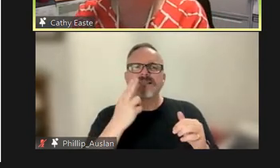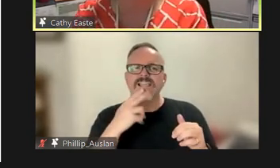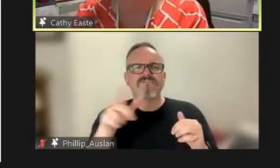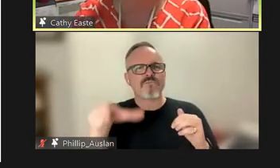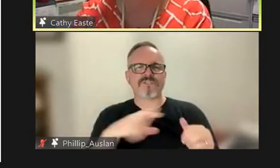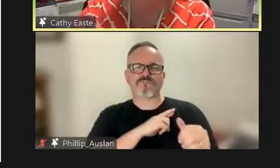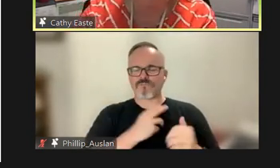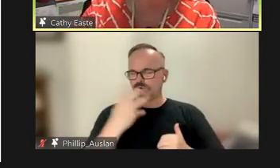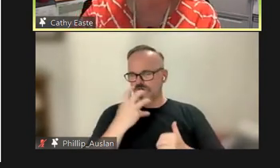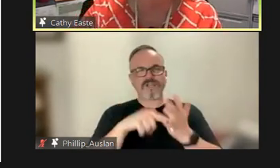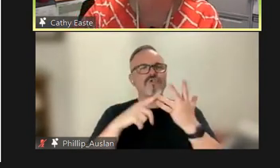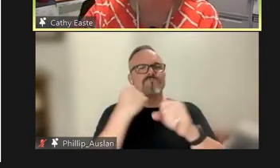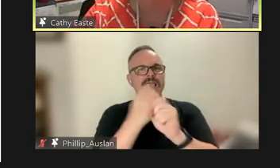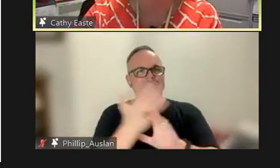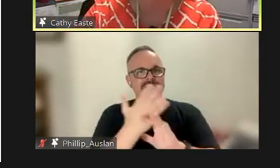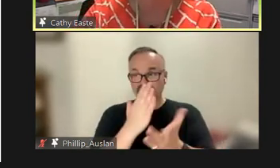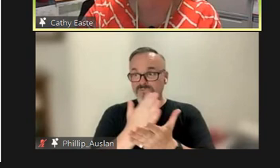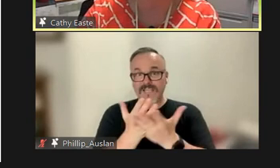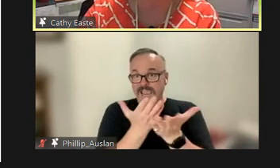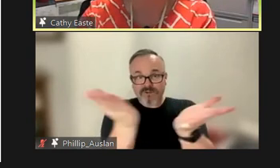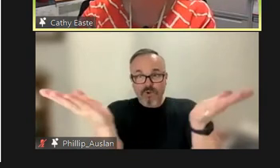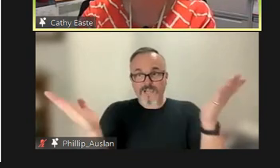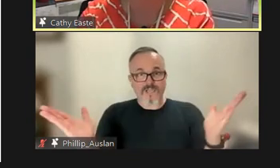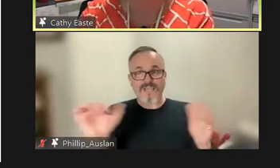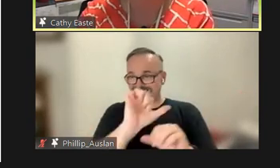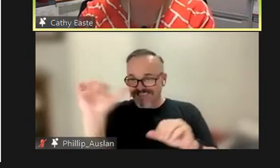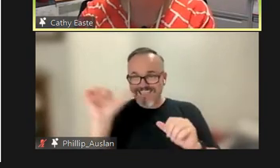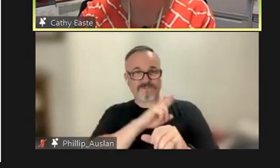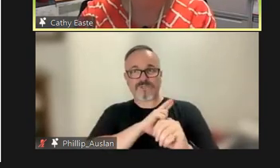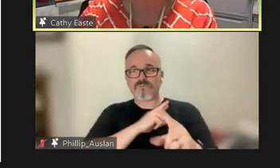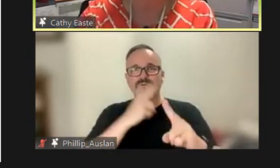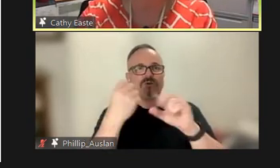to create access. It's everybody else's responsibility to create access. Don't